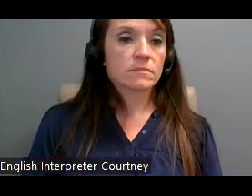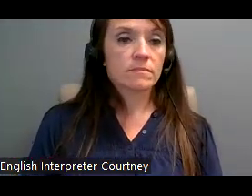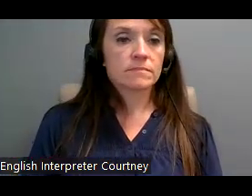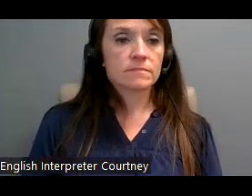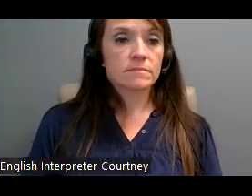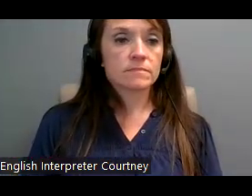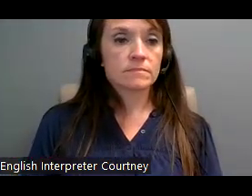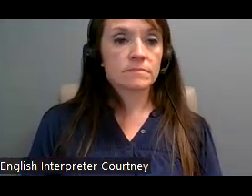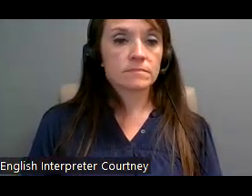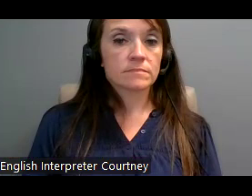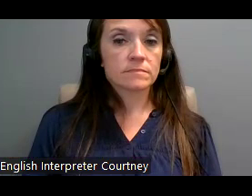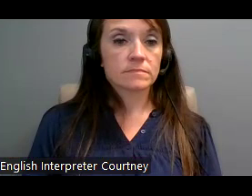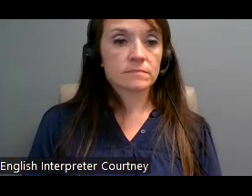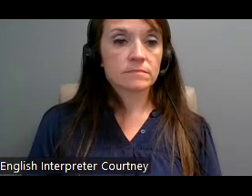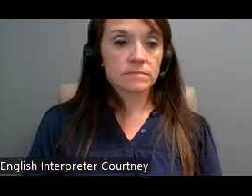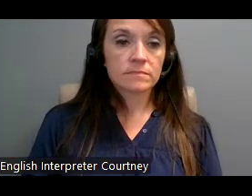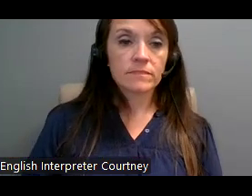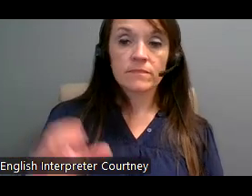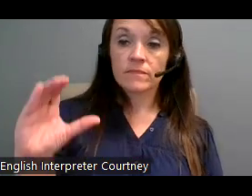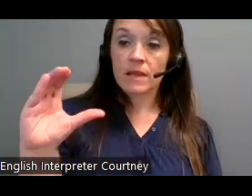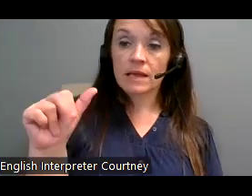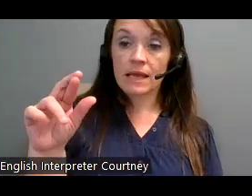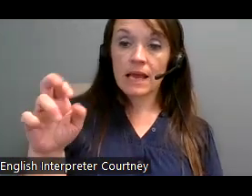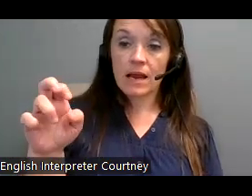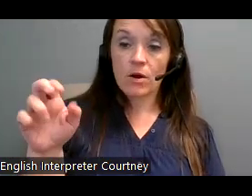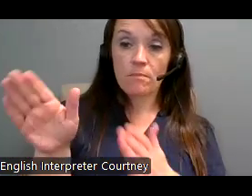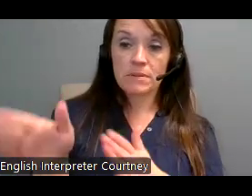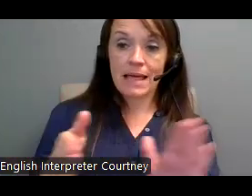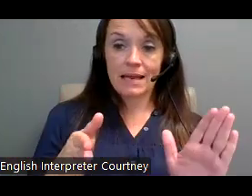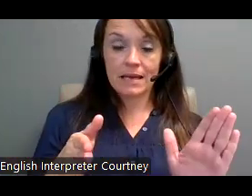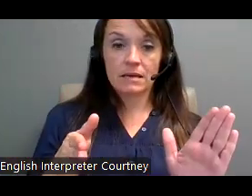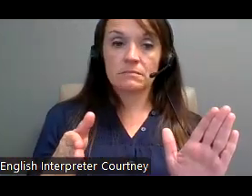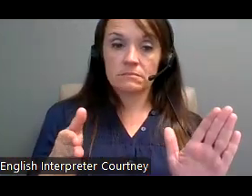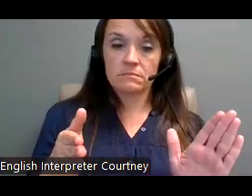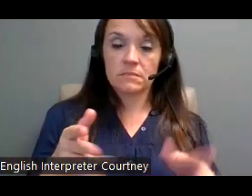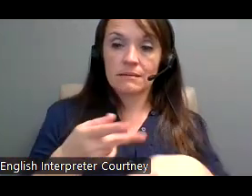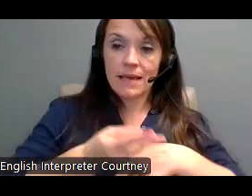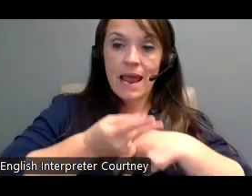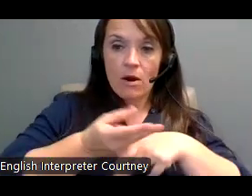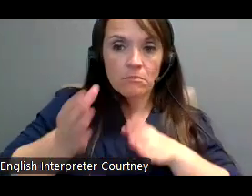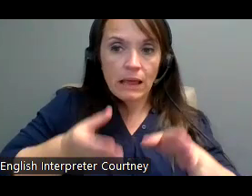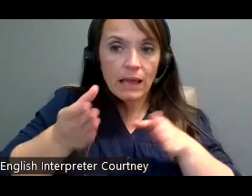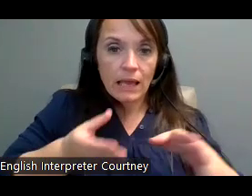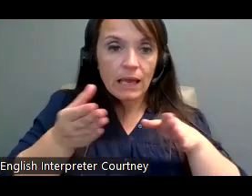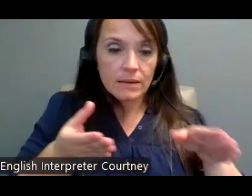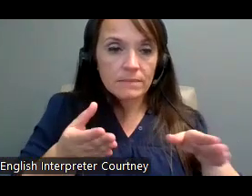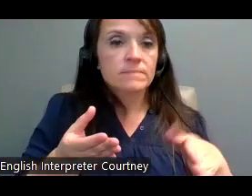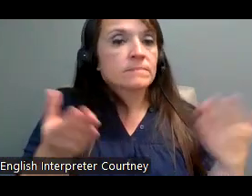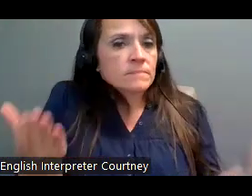collaborative process of creating that service plan based on your needs, preferences, what the